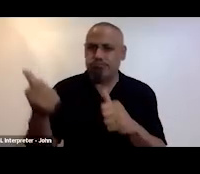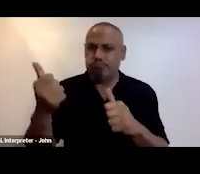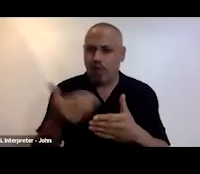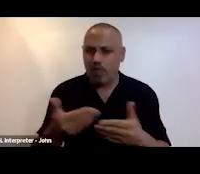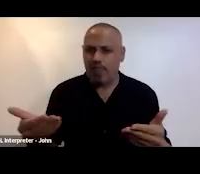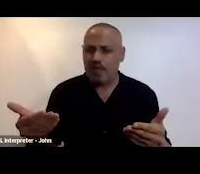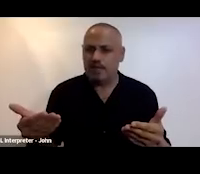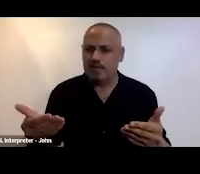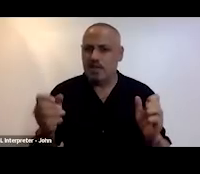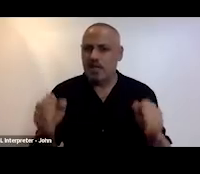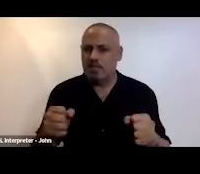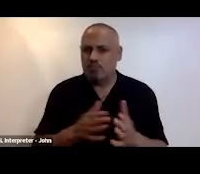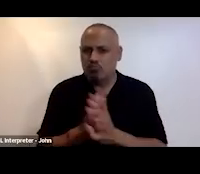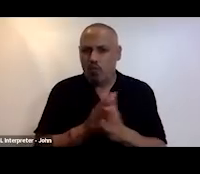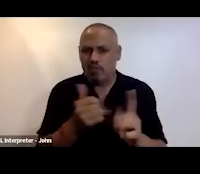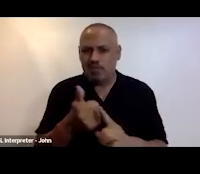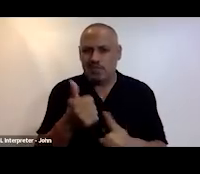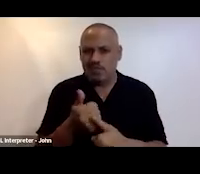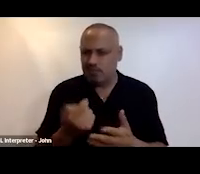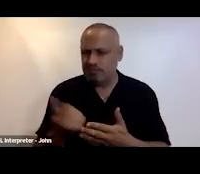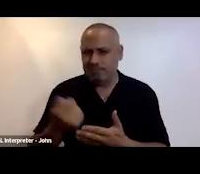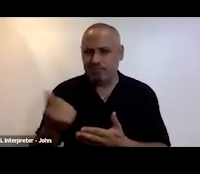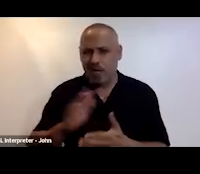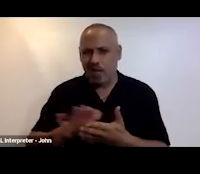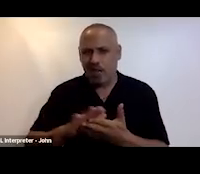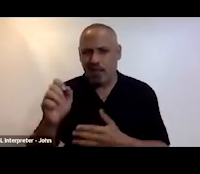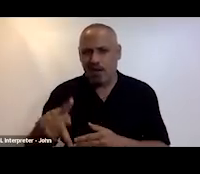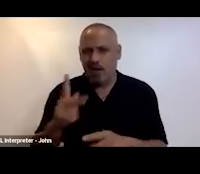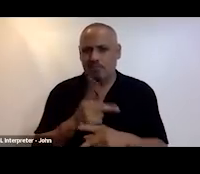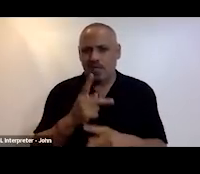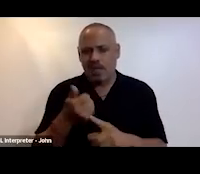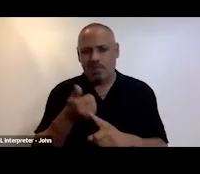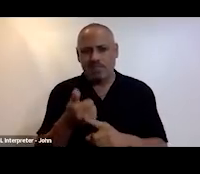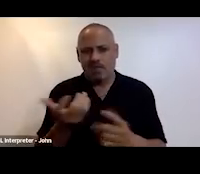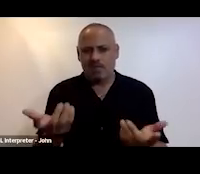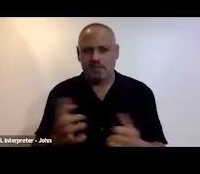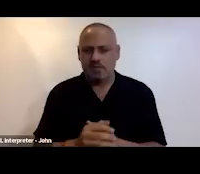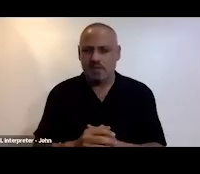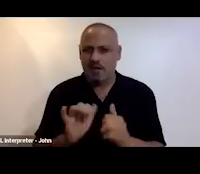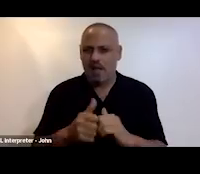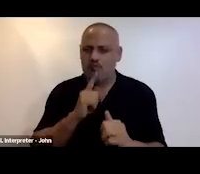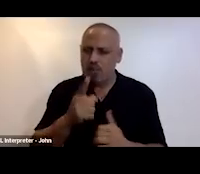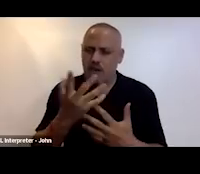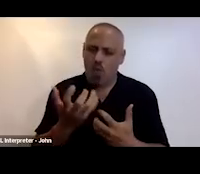and be able to motivate oneself to be able to clean up and to take care of themselves the way they really would like to.